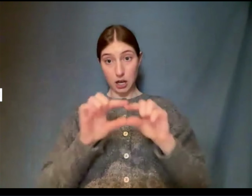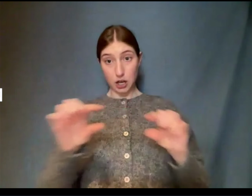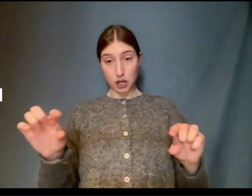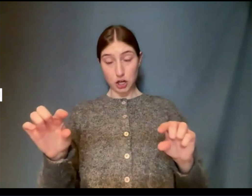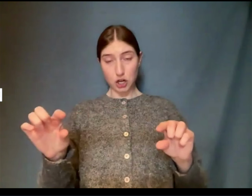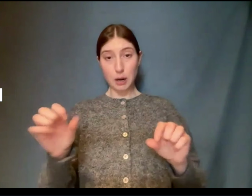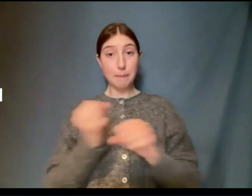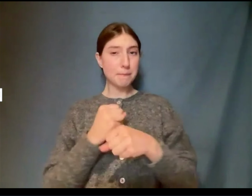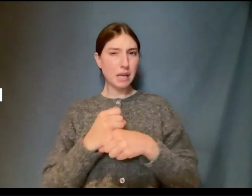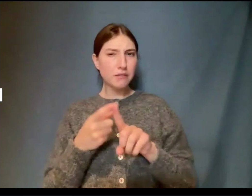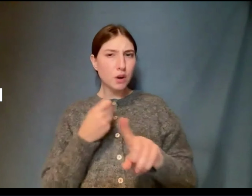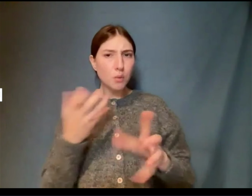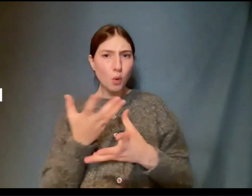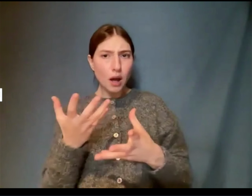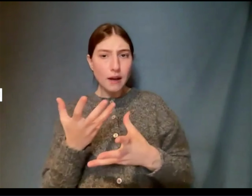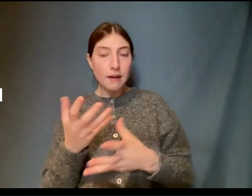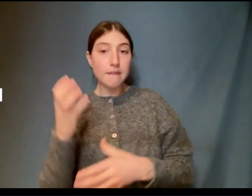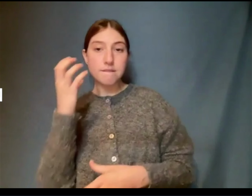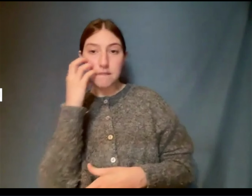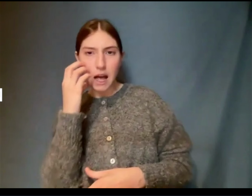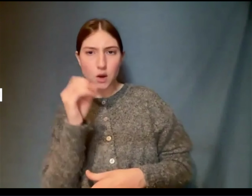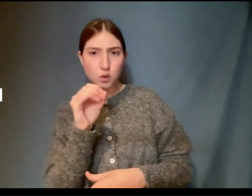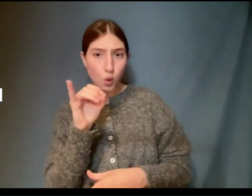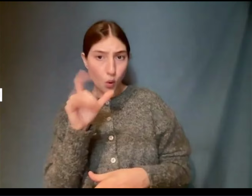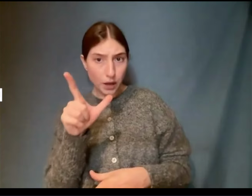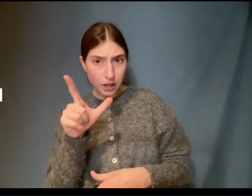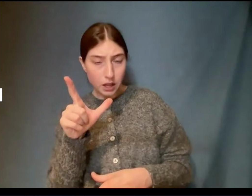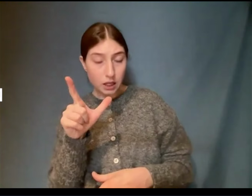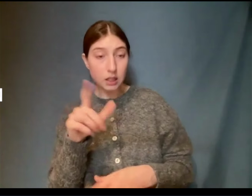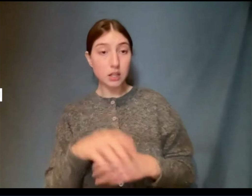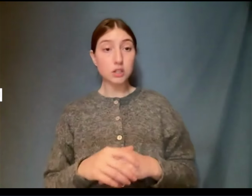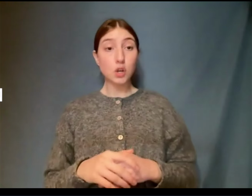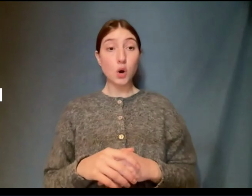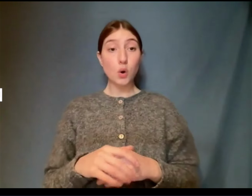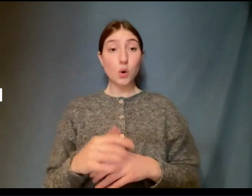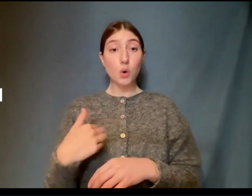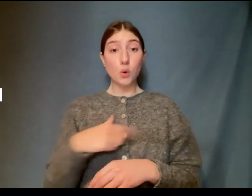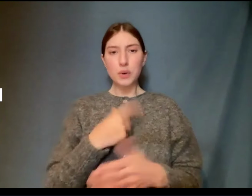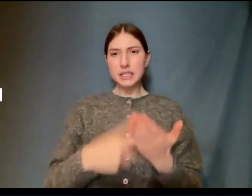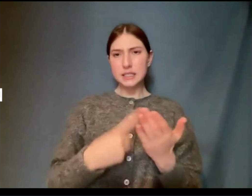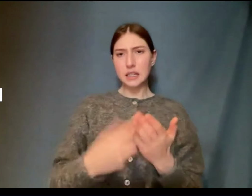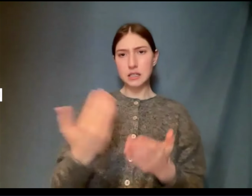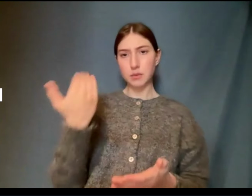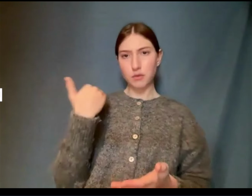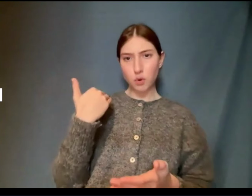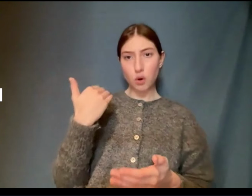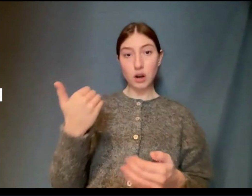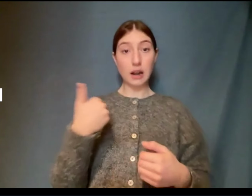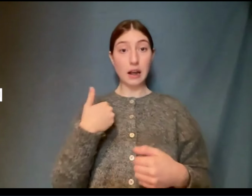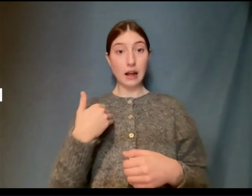And we spoke about that lipids are normally one molecule of glycerol attached to three three what